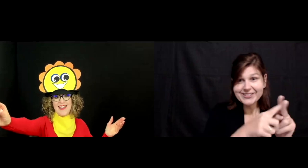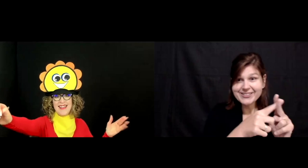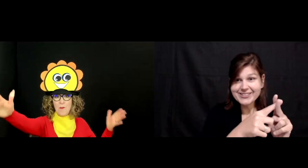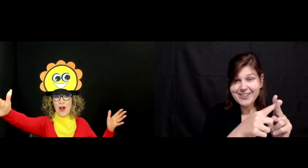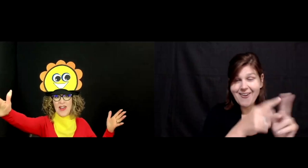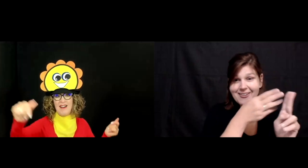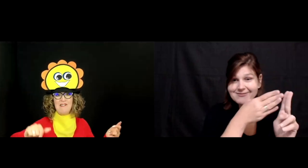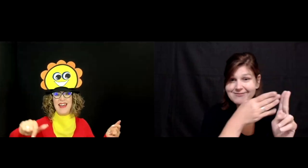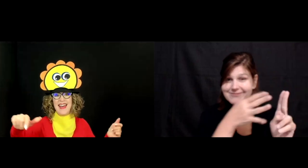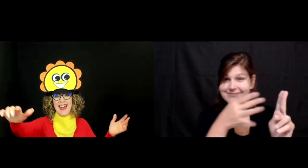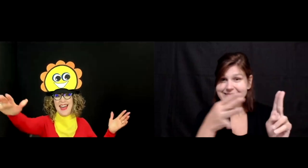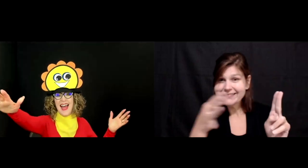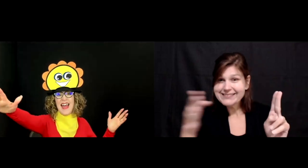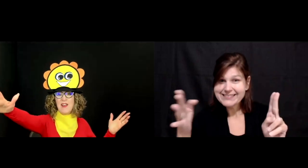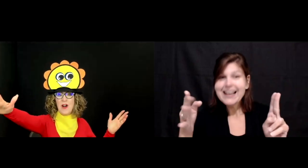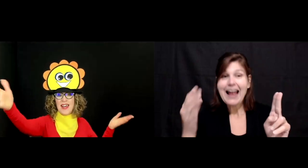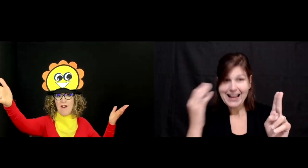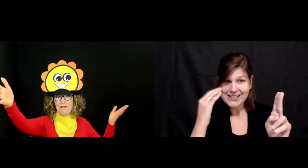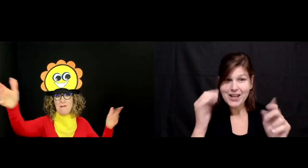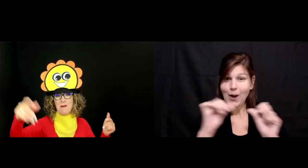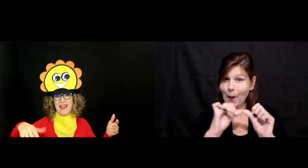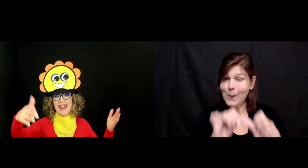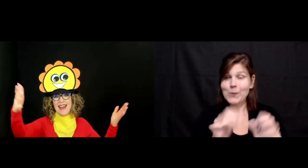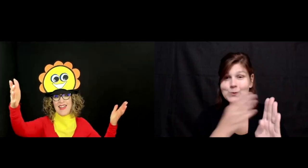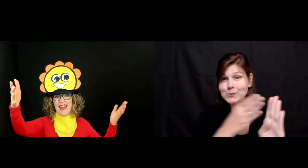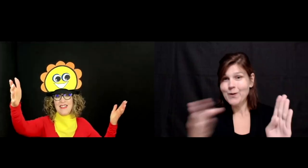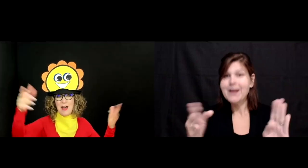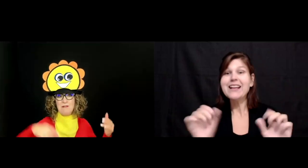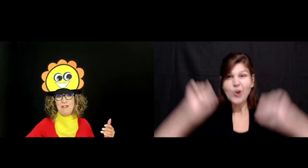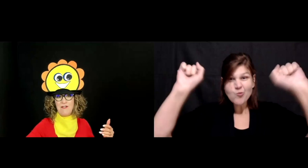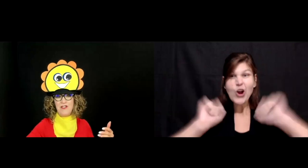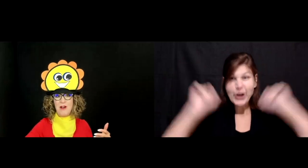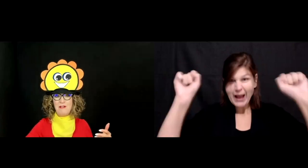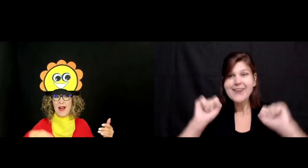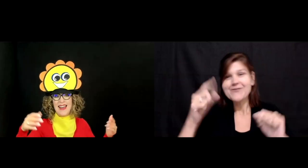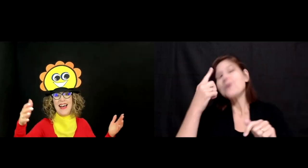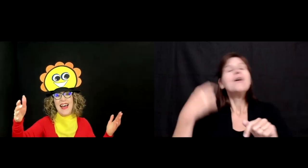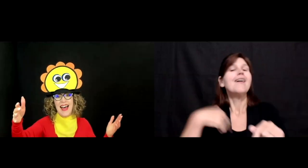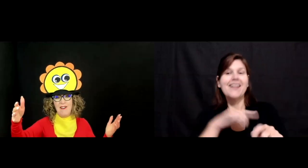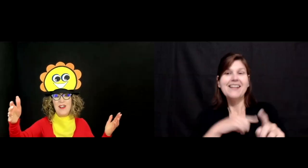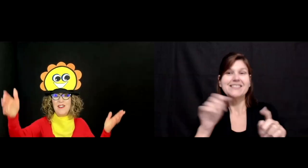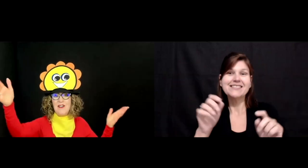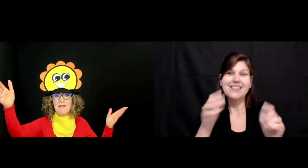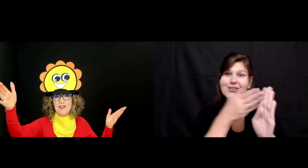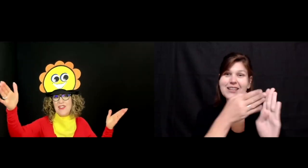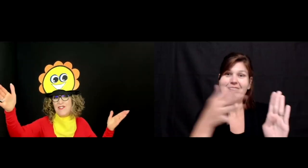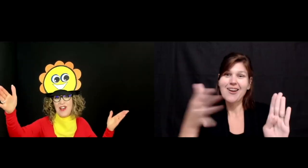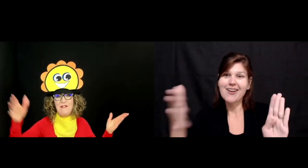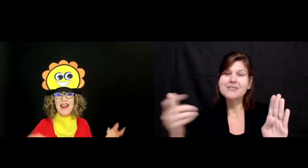It's a workout. It's a workout for everybody. The interpreters on the show as well. We all know, we've done this show,